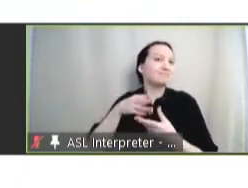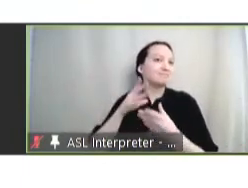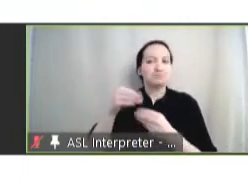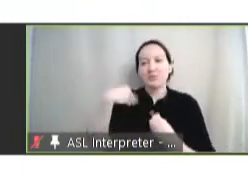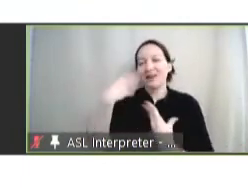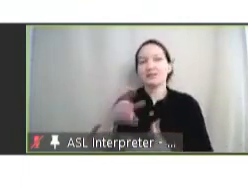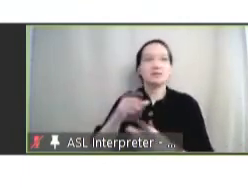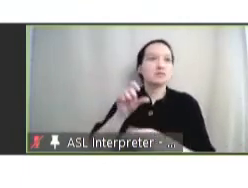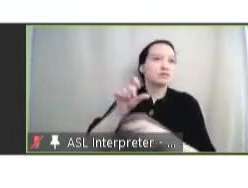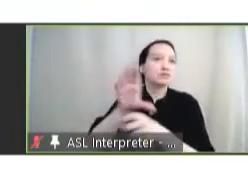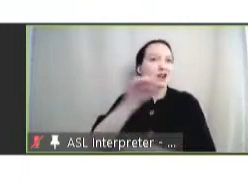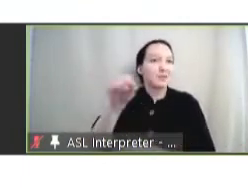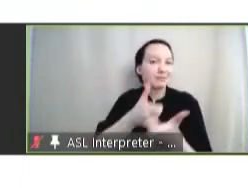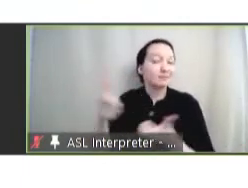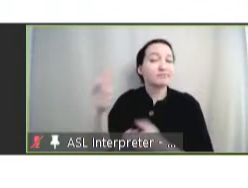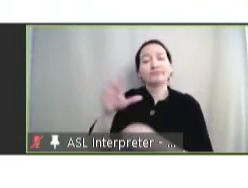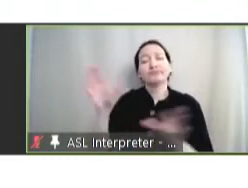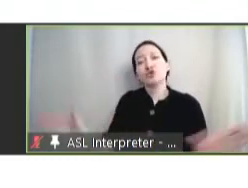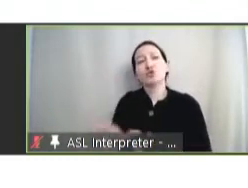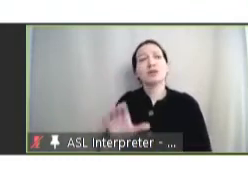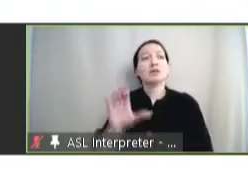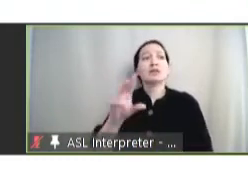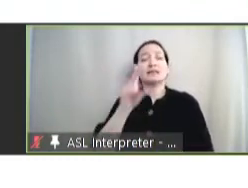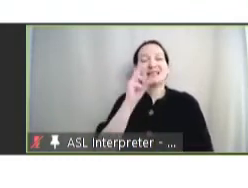during this time. I encourage you to look at the website and see if there's anything that